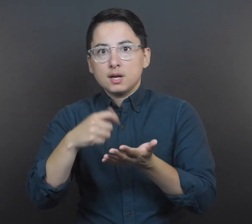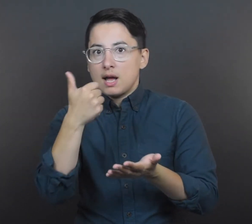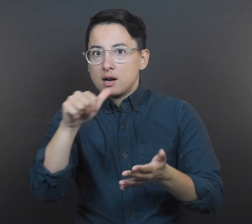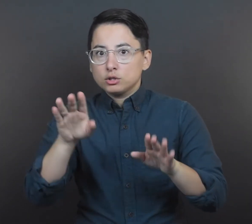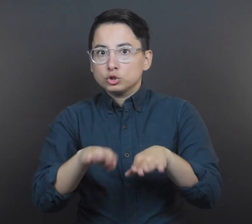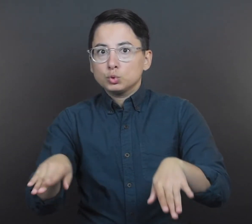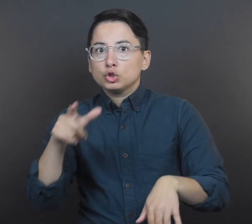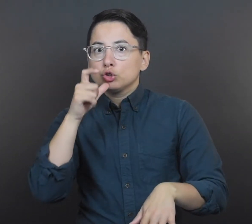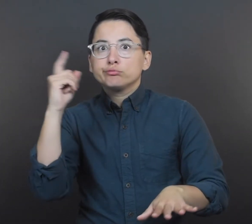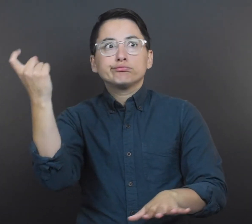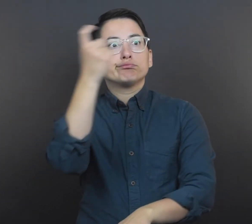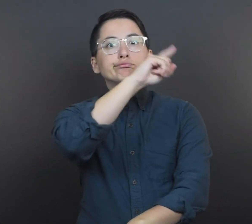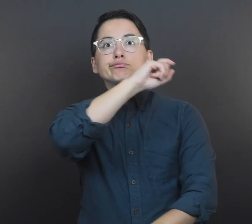services later.